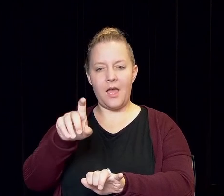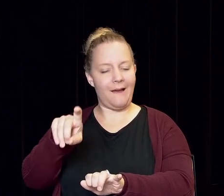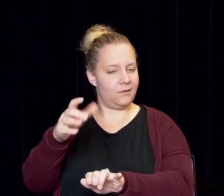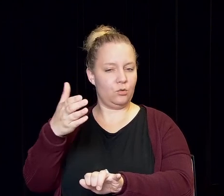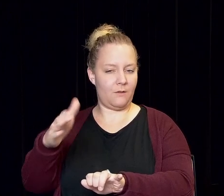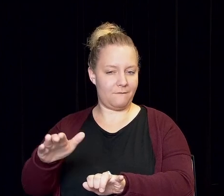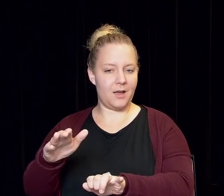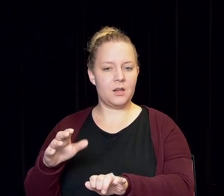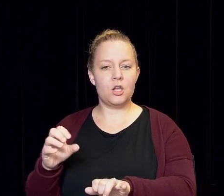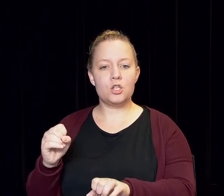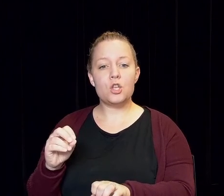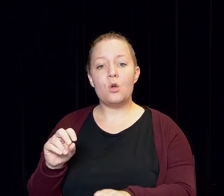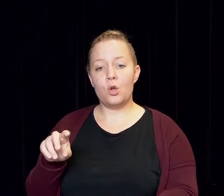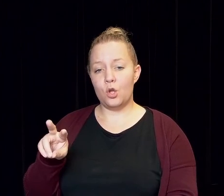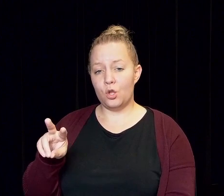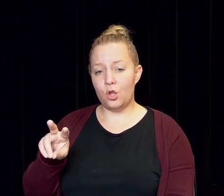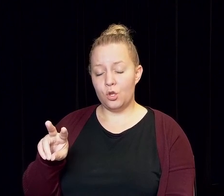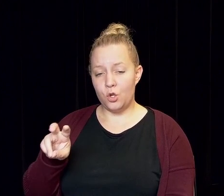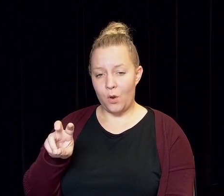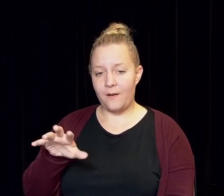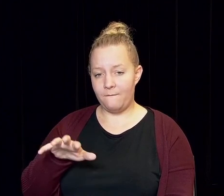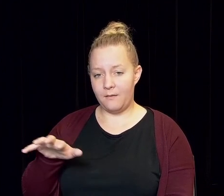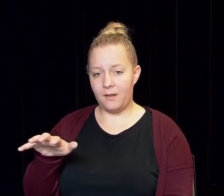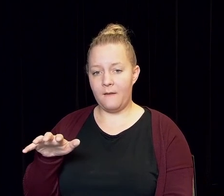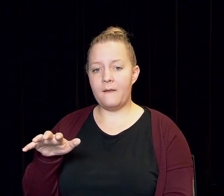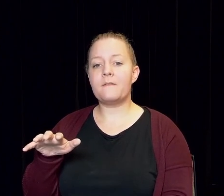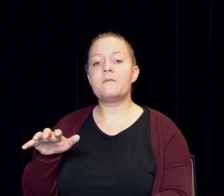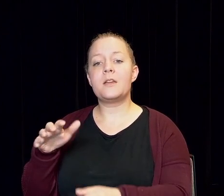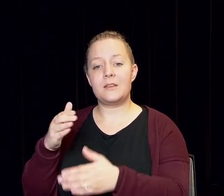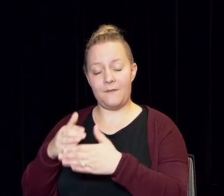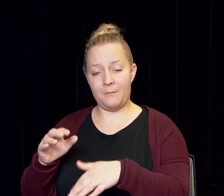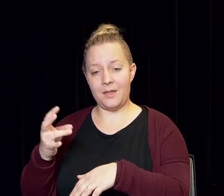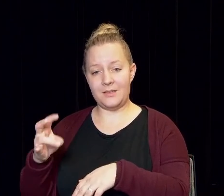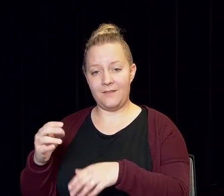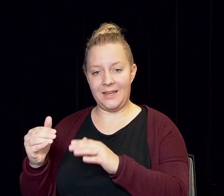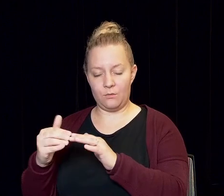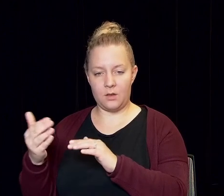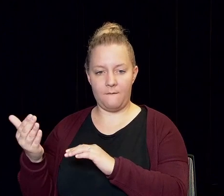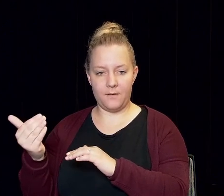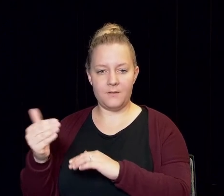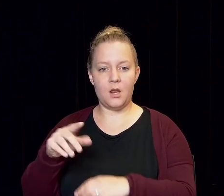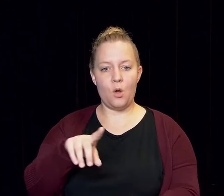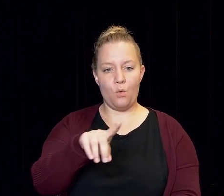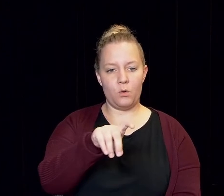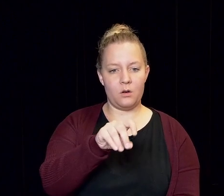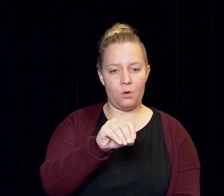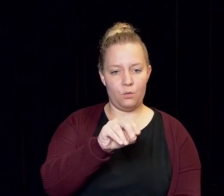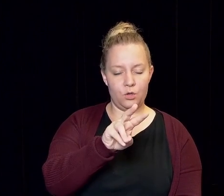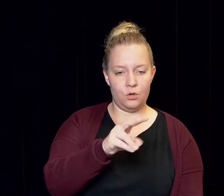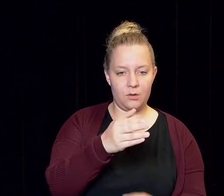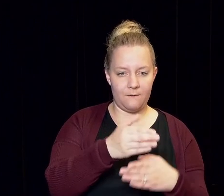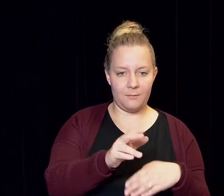divided by 17, I get that this should be the number 15. And then, 102 divided by 17 gives us the number